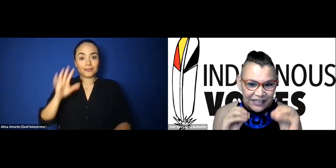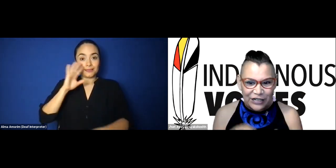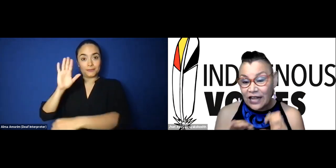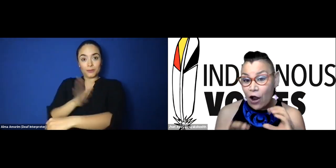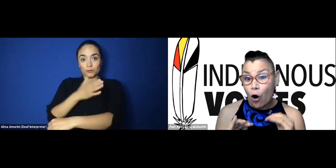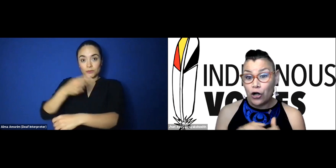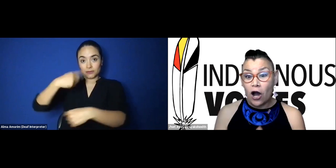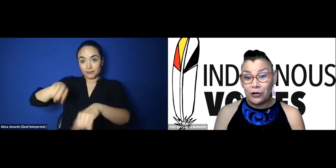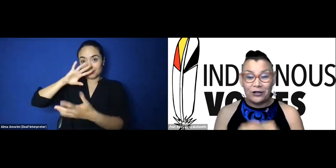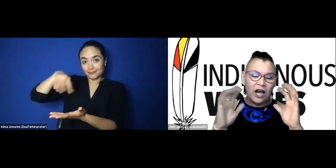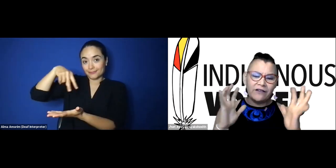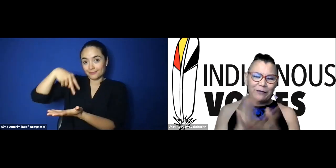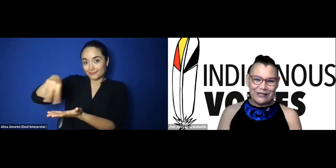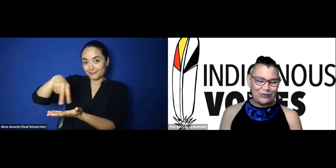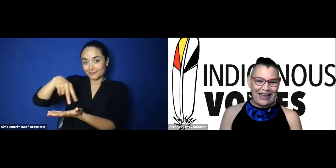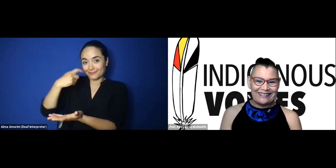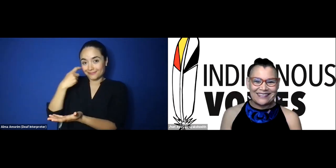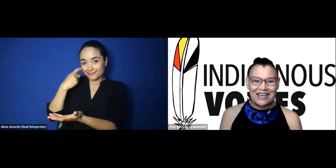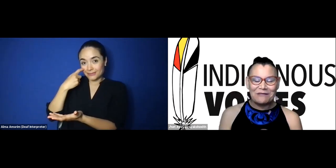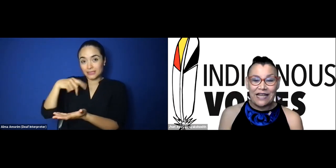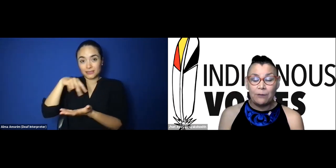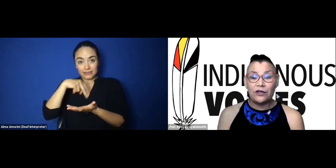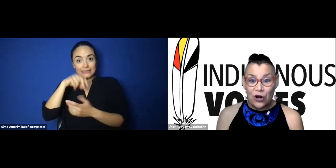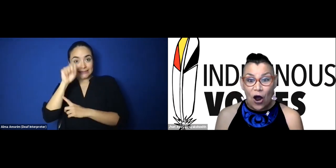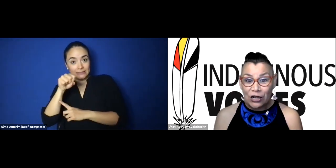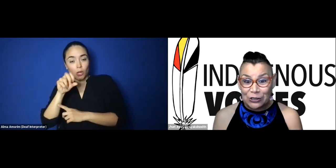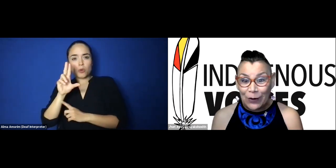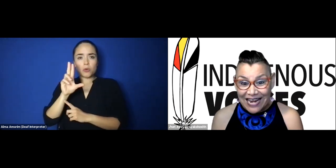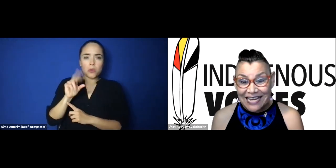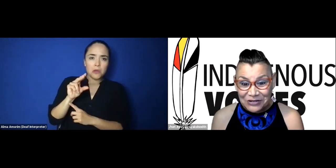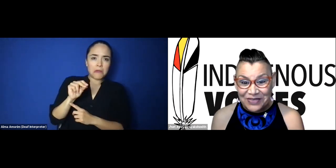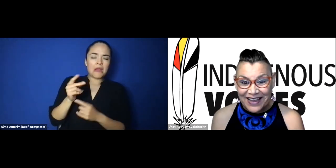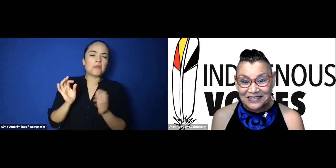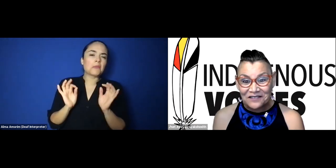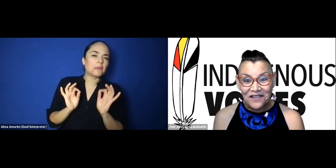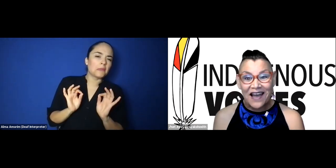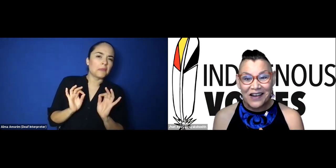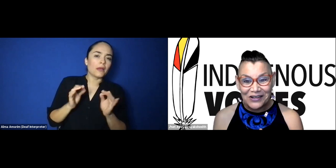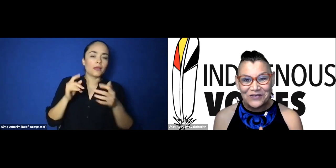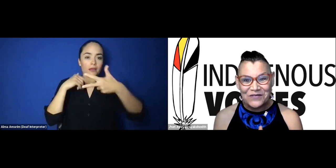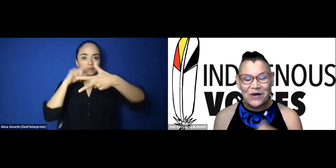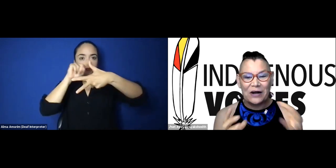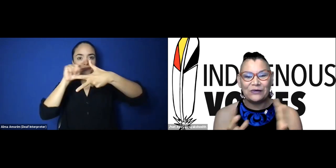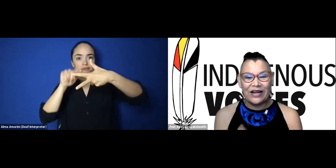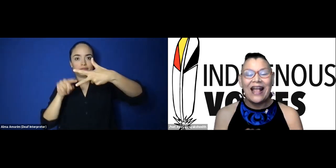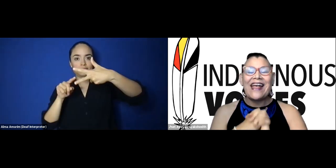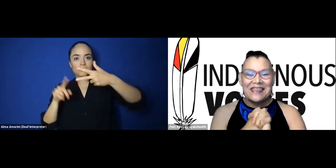little, or not at all. Not everybody's awake this time of day, but there are 22,500 of you out there,